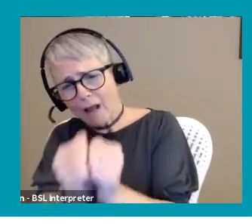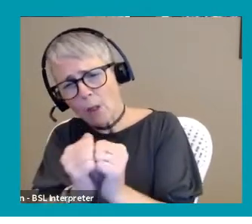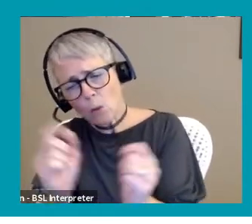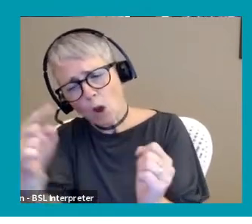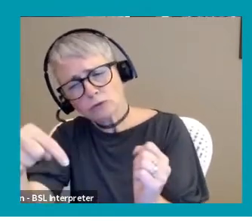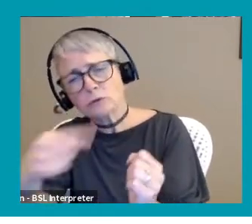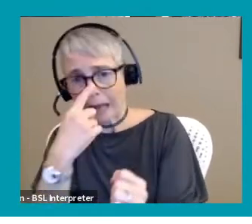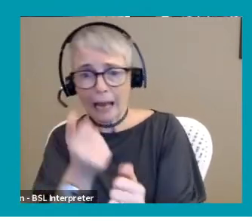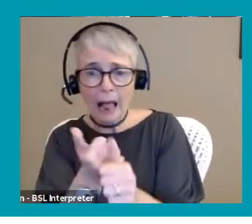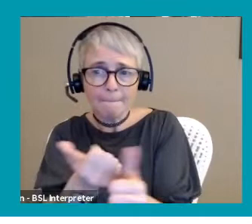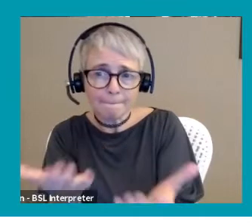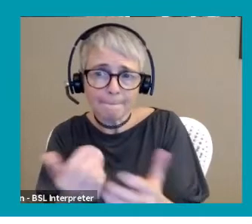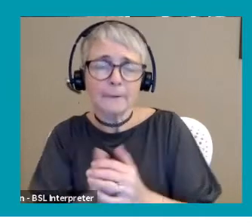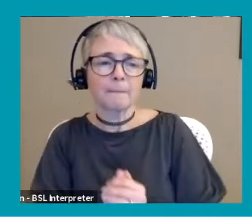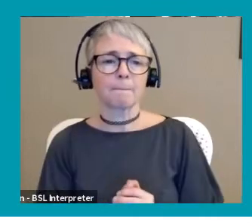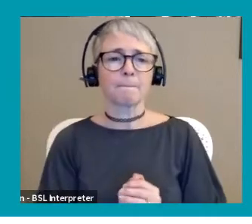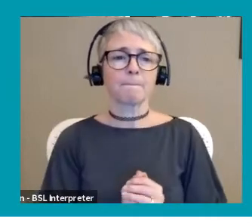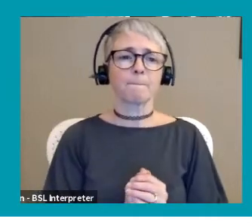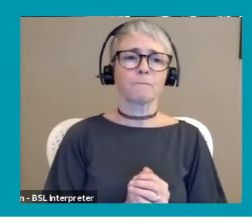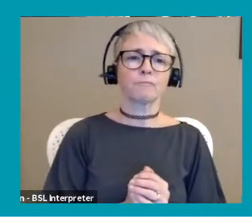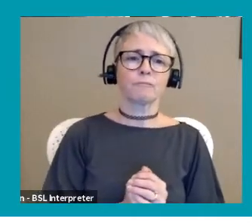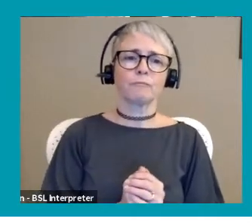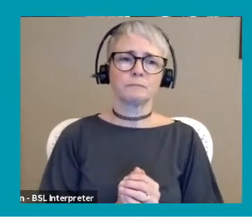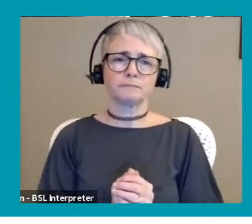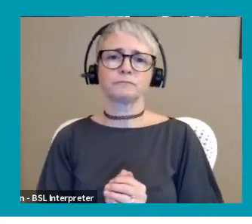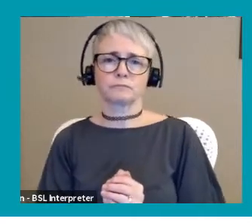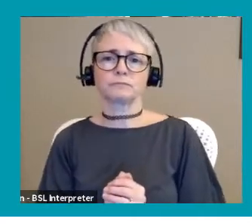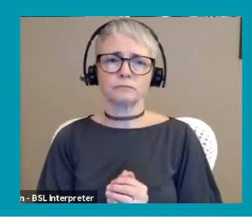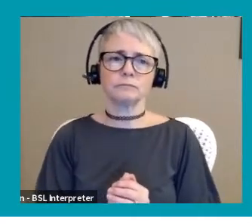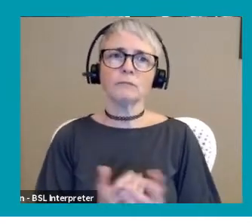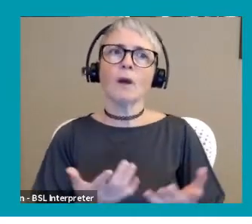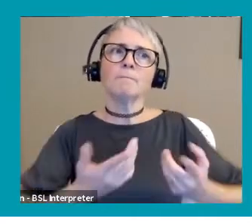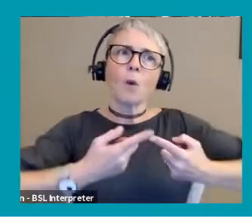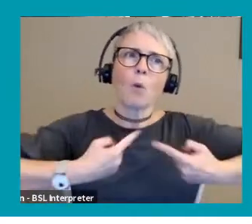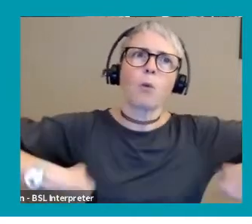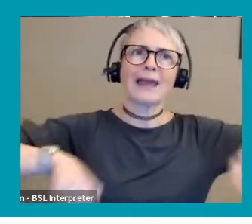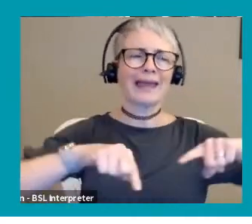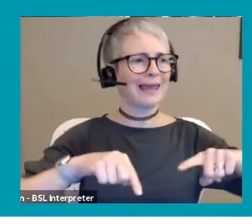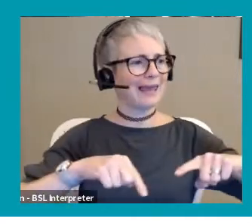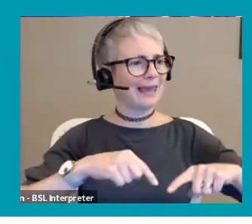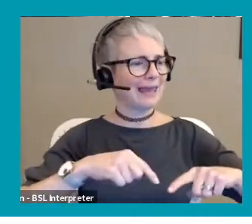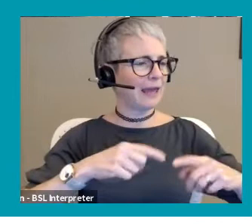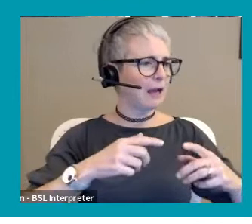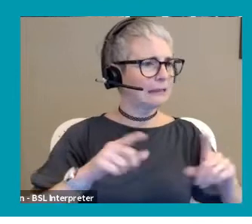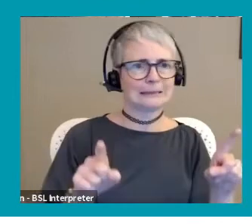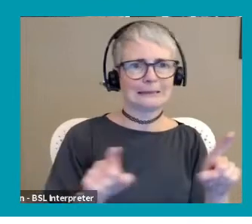So we're all working towards the same goals and have the same values we're